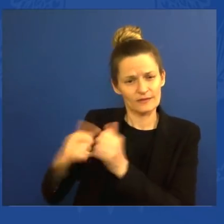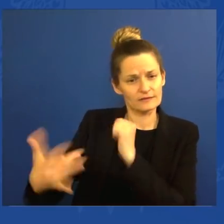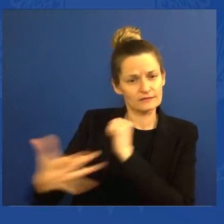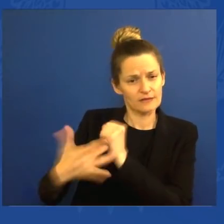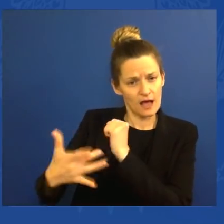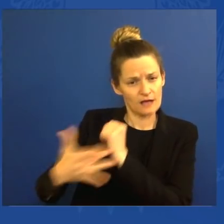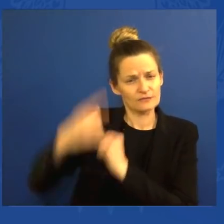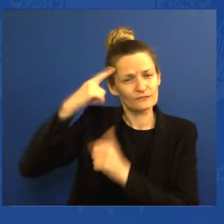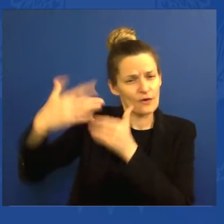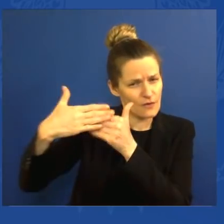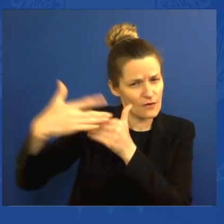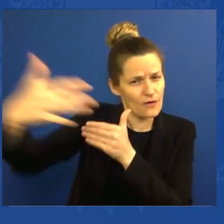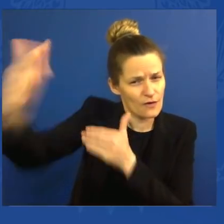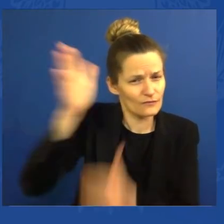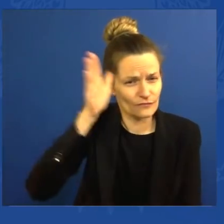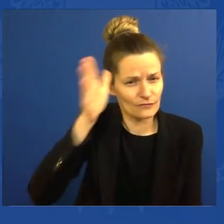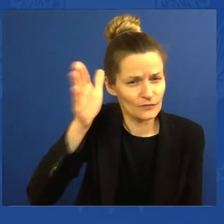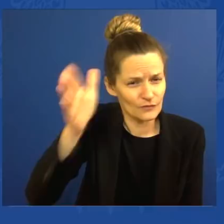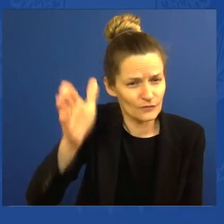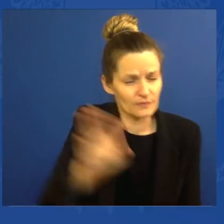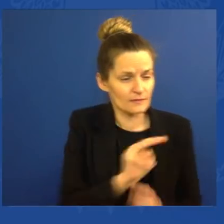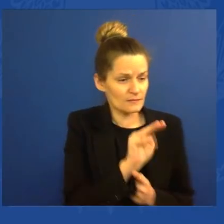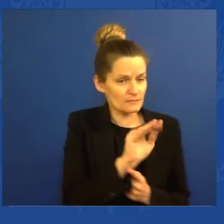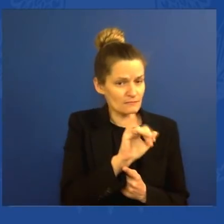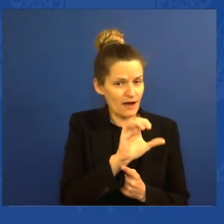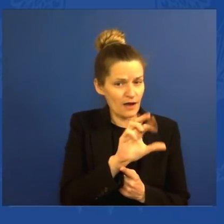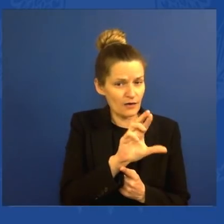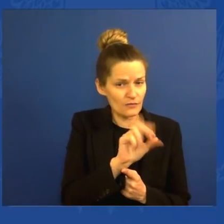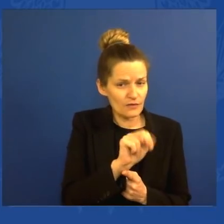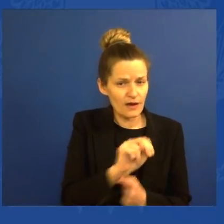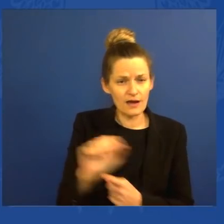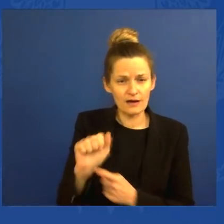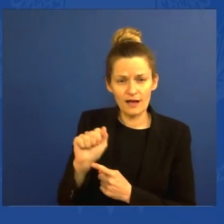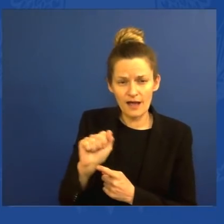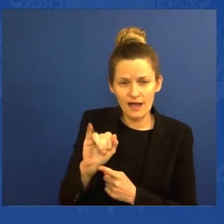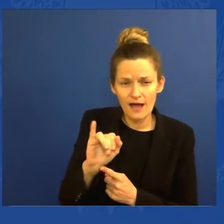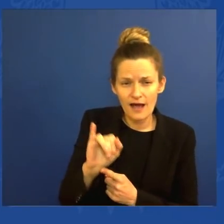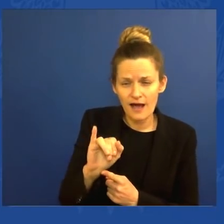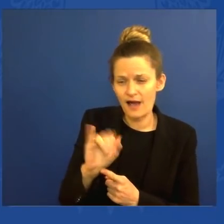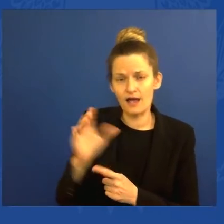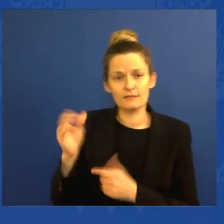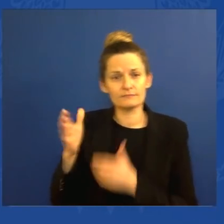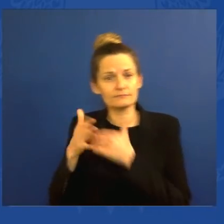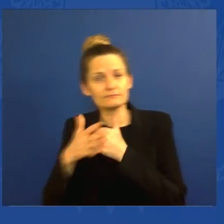and others we can barely imagine today and which we're going to build a foundation for future jobs